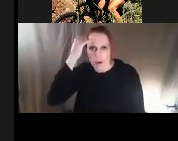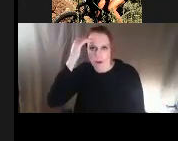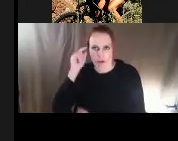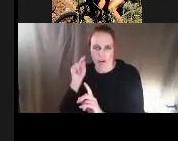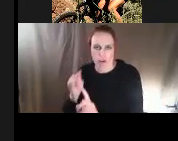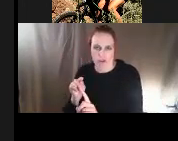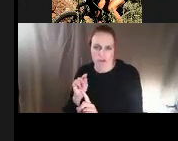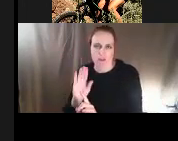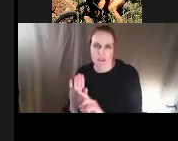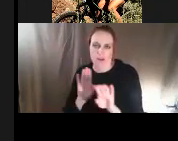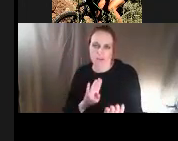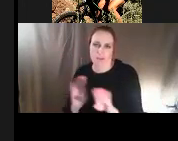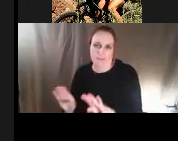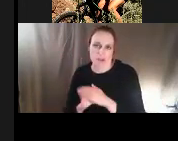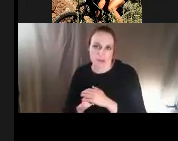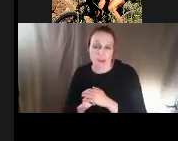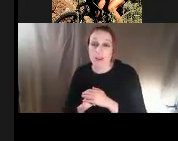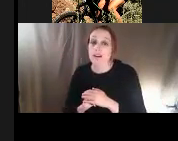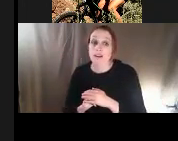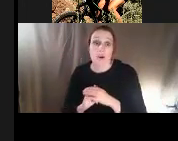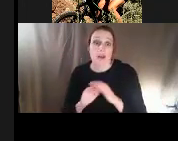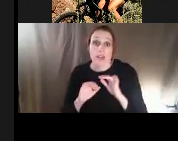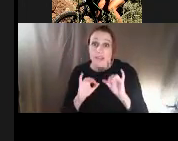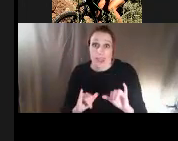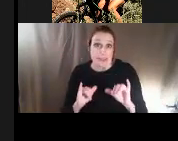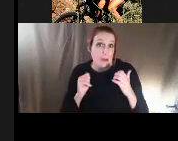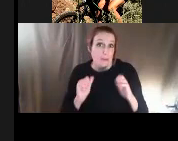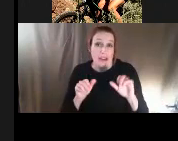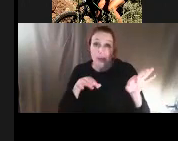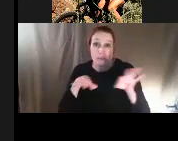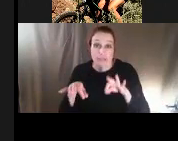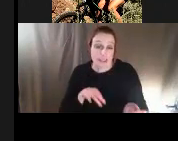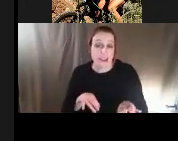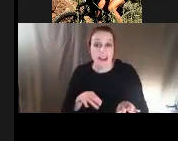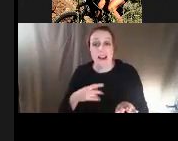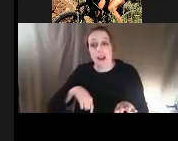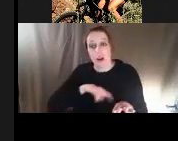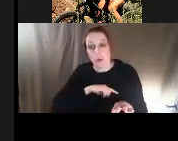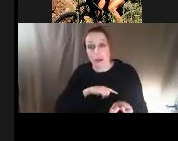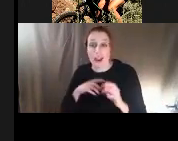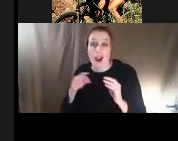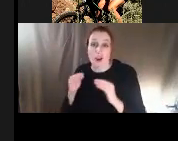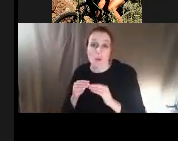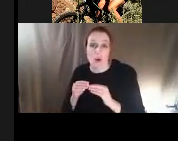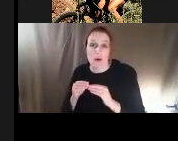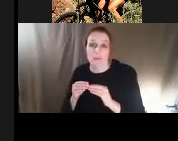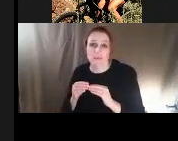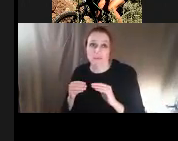Sitting here telling you today, we are more harmful than those that are known intentionally hurting.